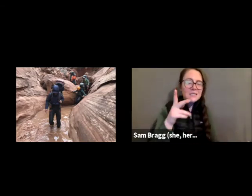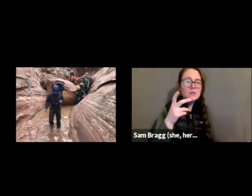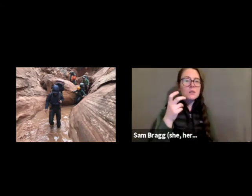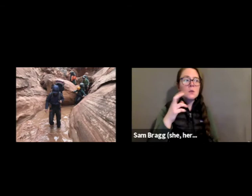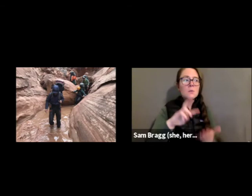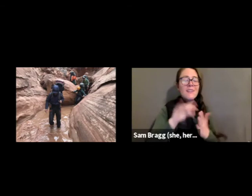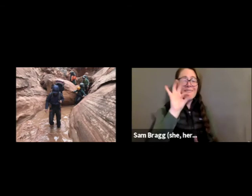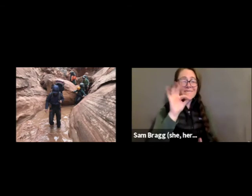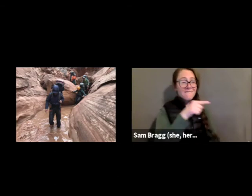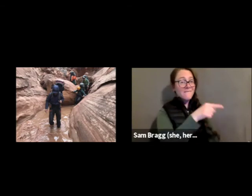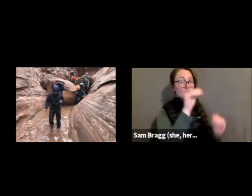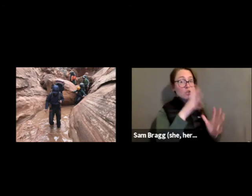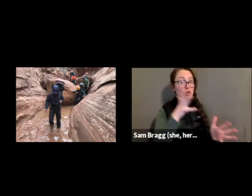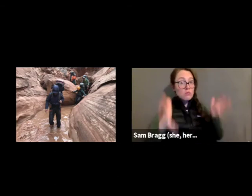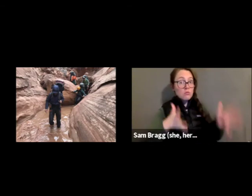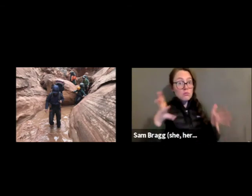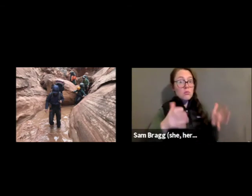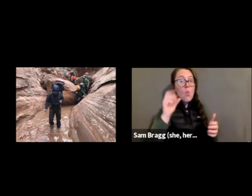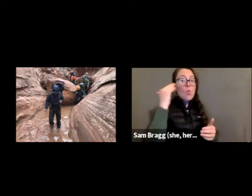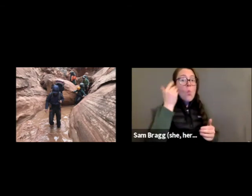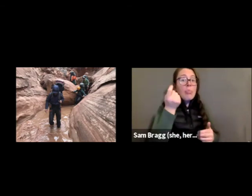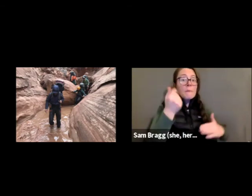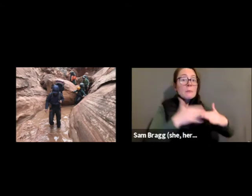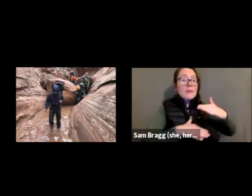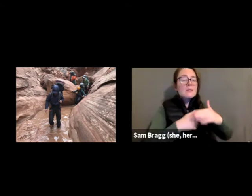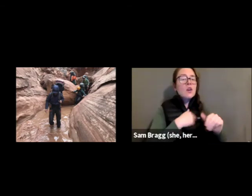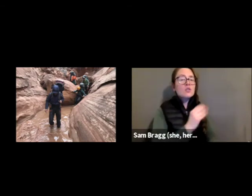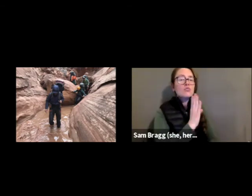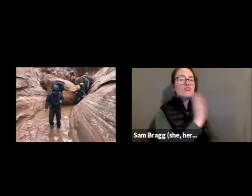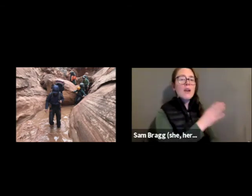at the interpreter which really increased the risk in that situation and so i think